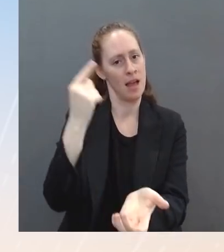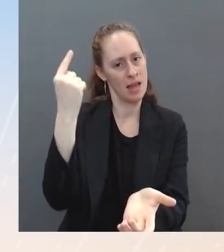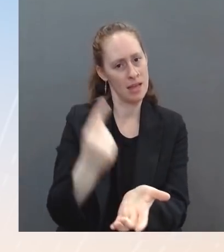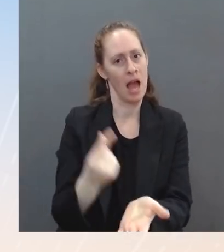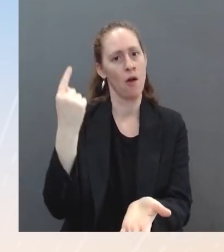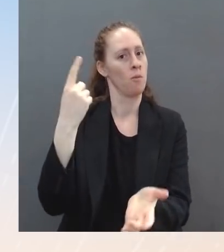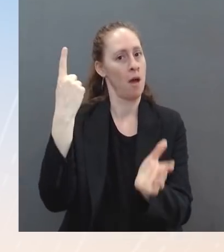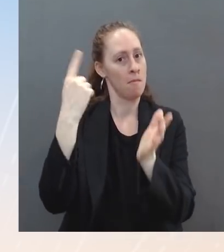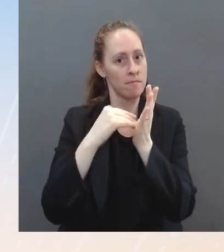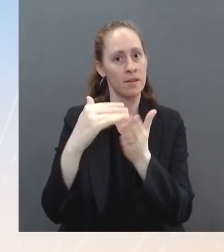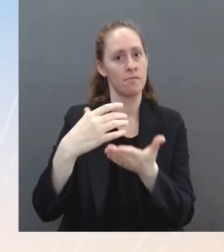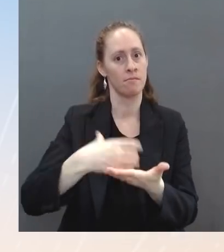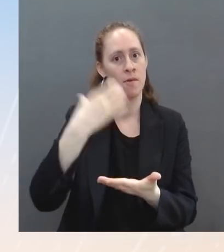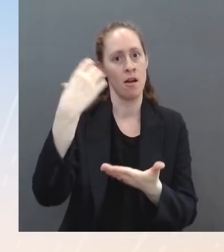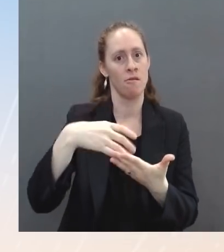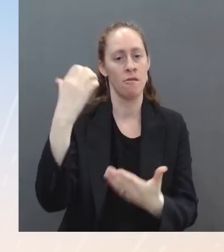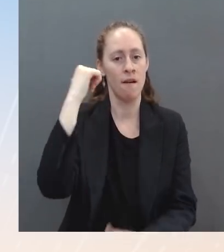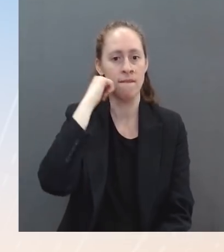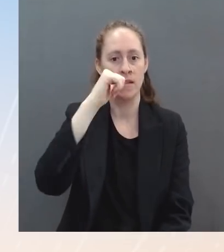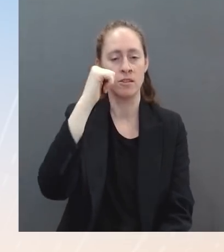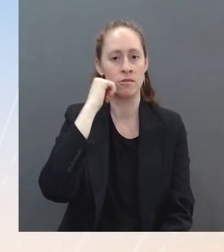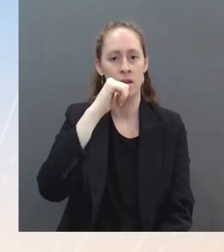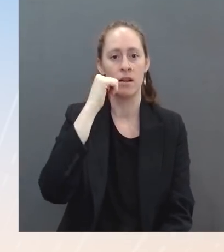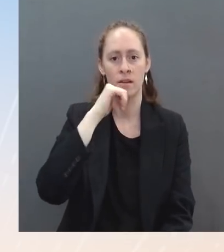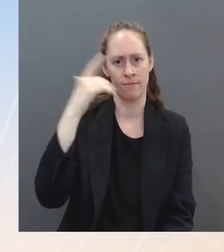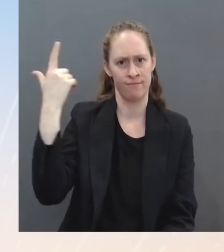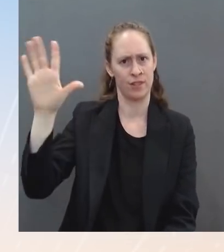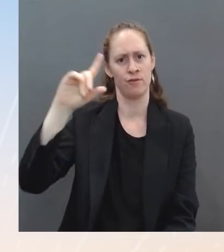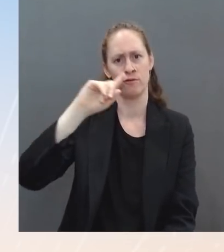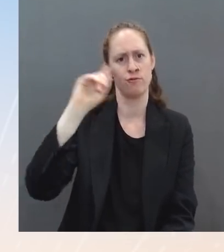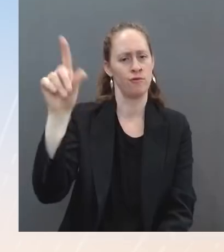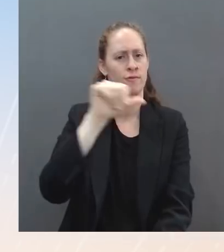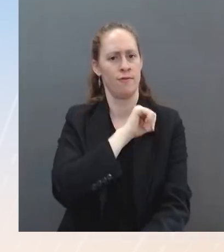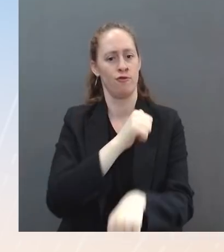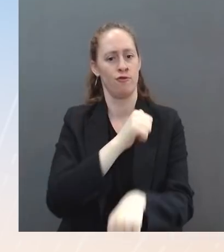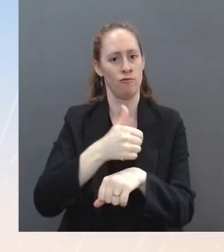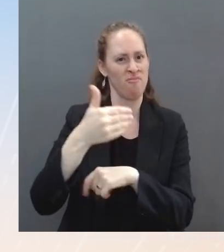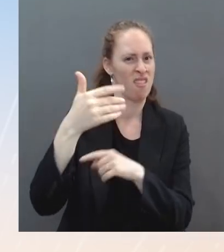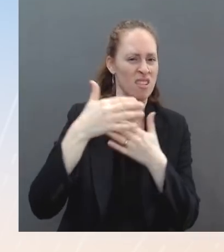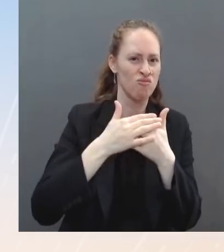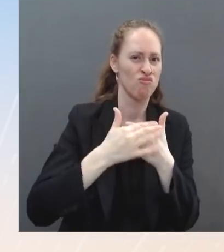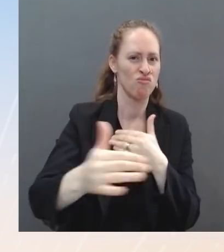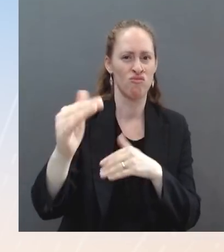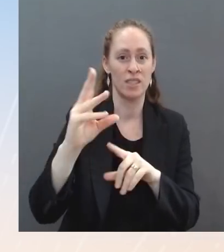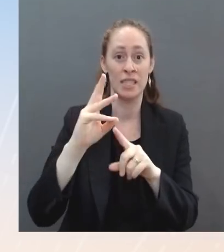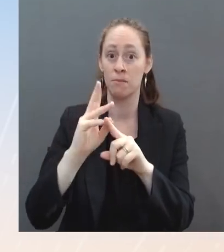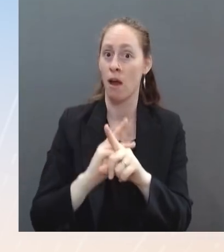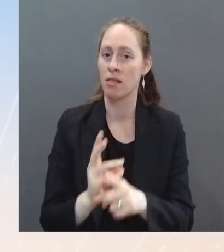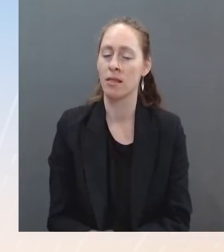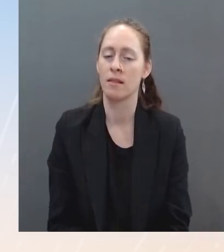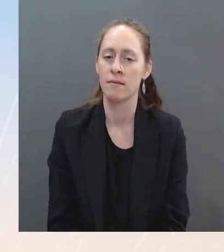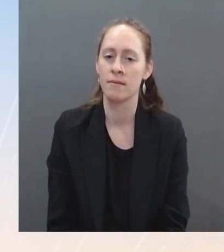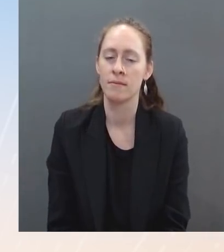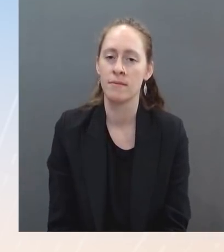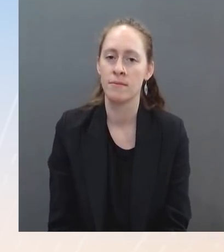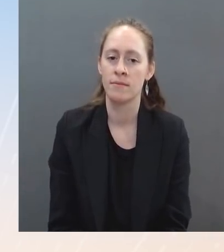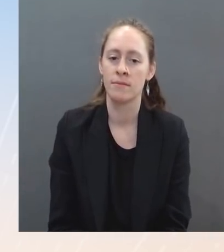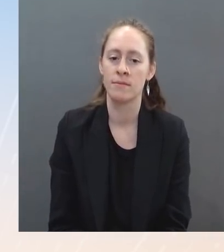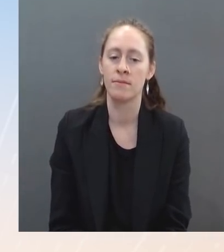Ms. Bedingfield: So, I think Brian has time for one more. Ed. >> The Press: Thanks, Brian. In talking about countries that may or may not get involved,